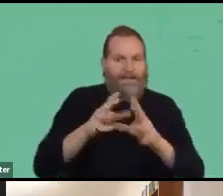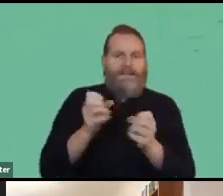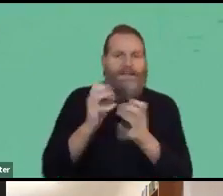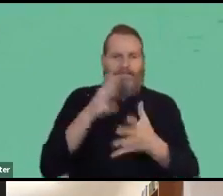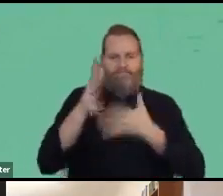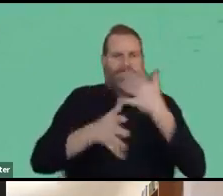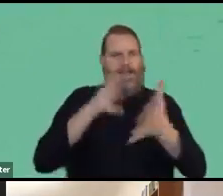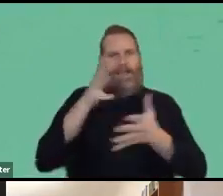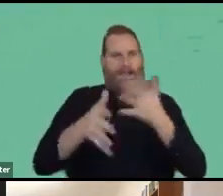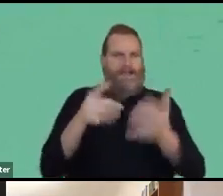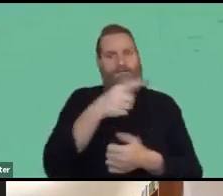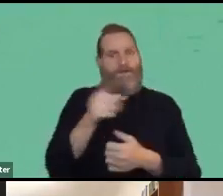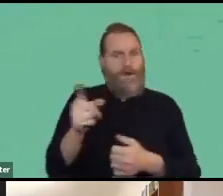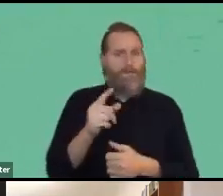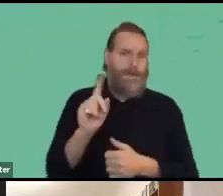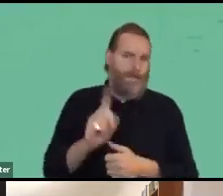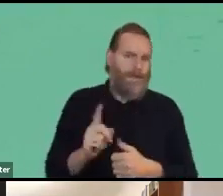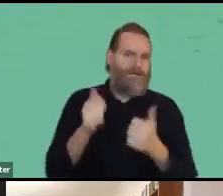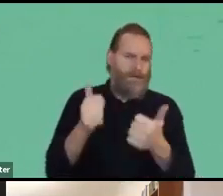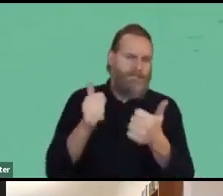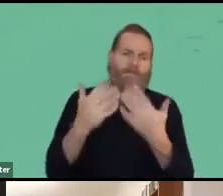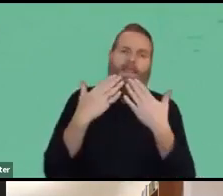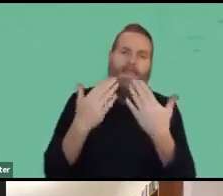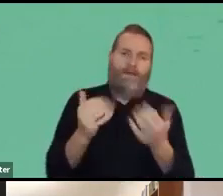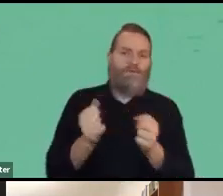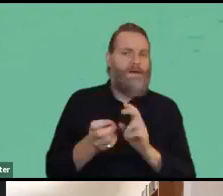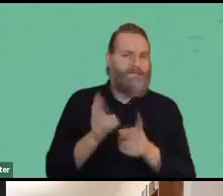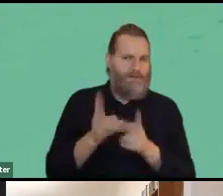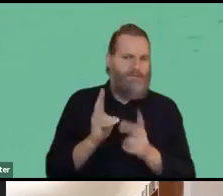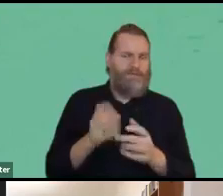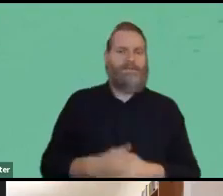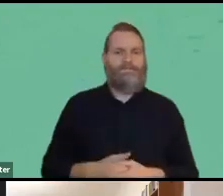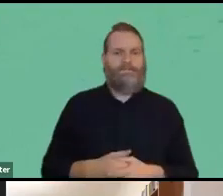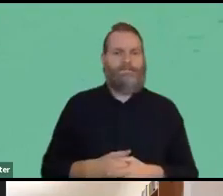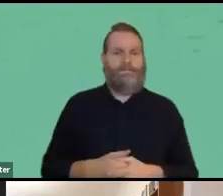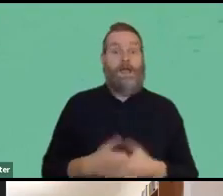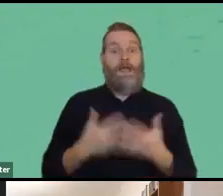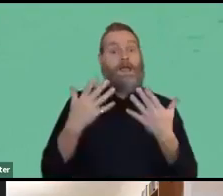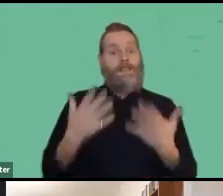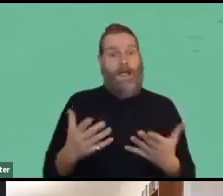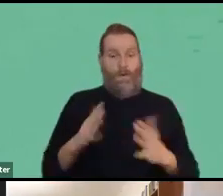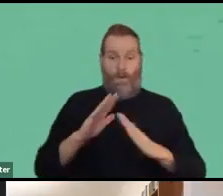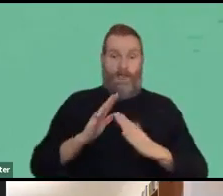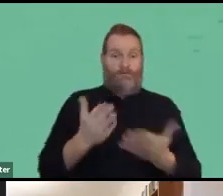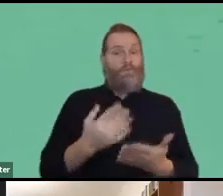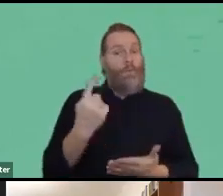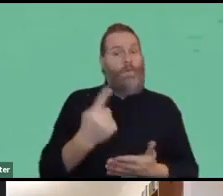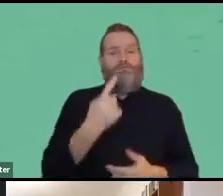as possible. So I'm really pleased to introduce Rachel Hopkins one of the MPs that was in the